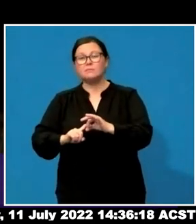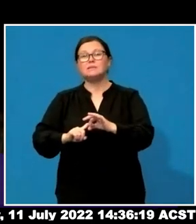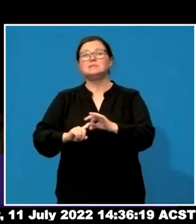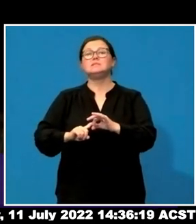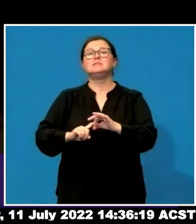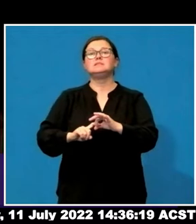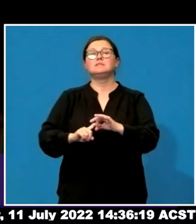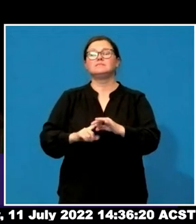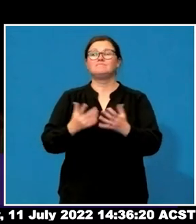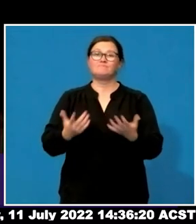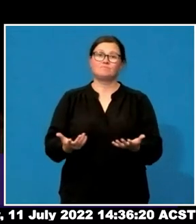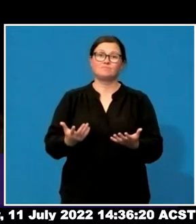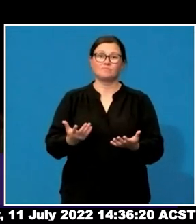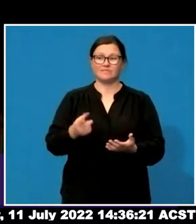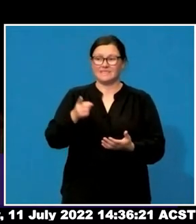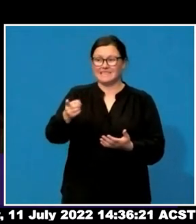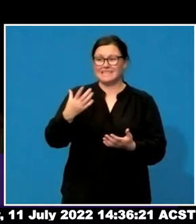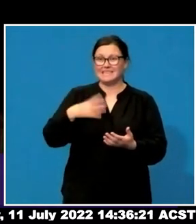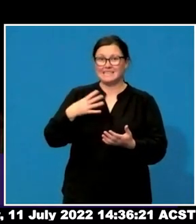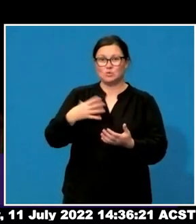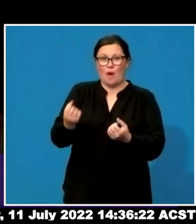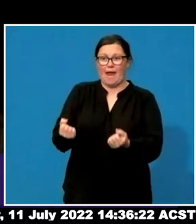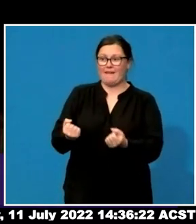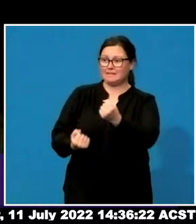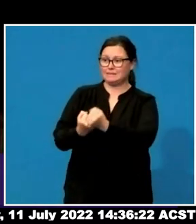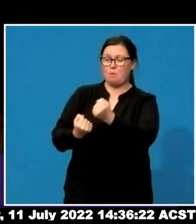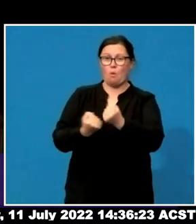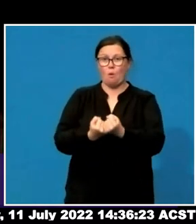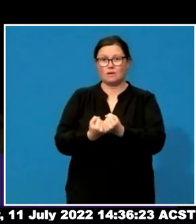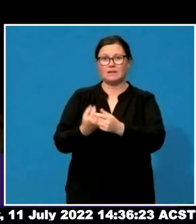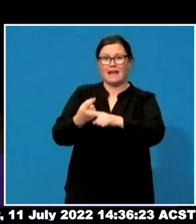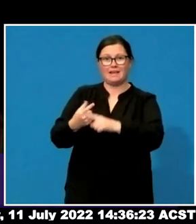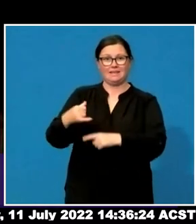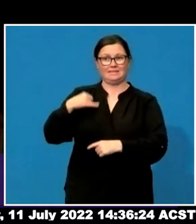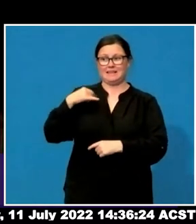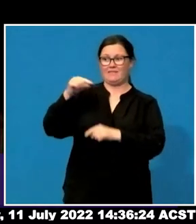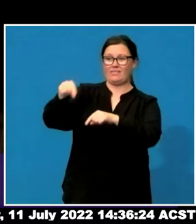would need to be supports. And if it is that we are looking at the amount of people that are involved in